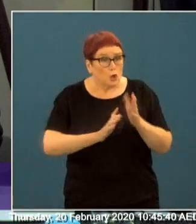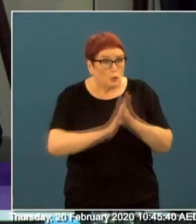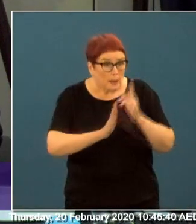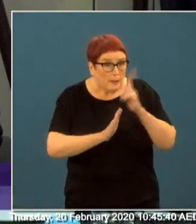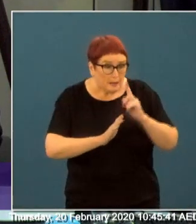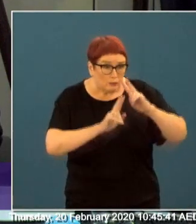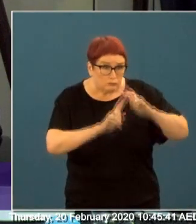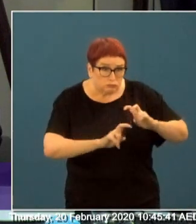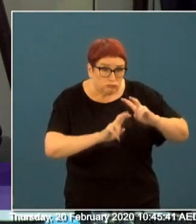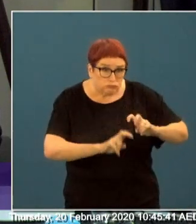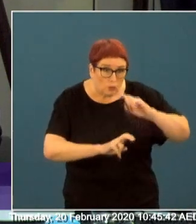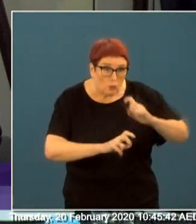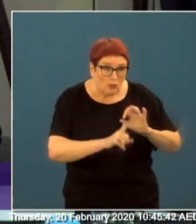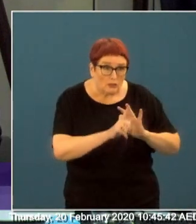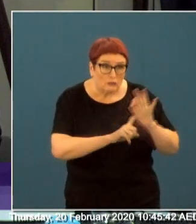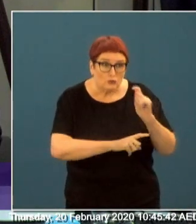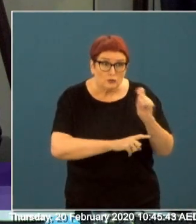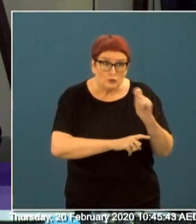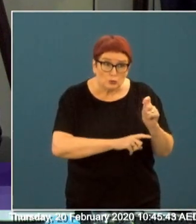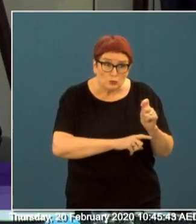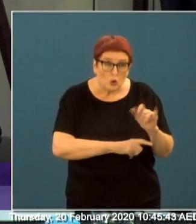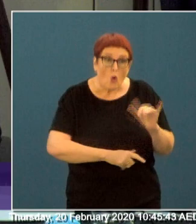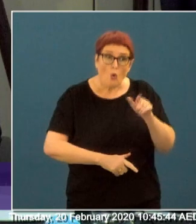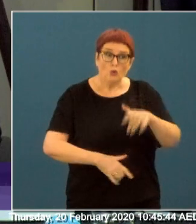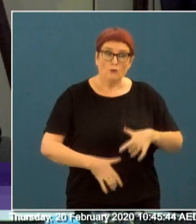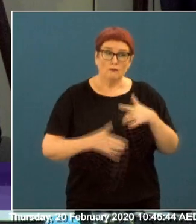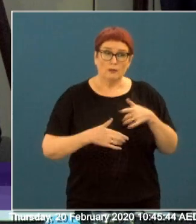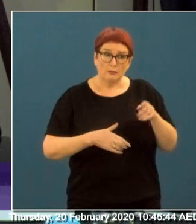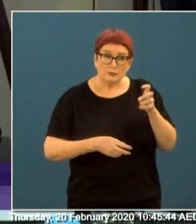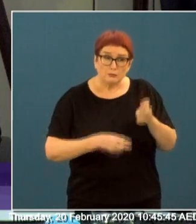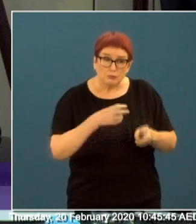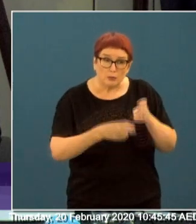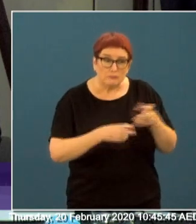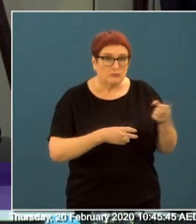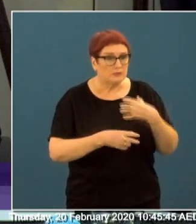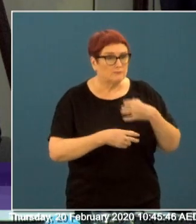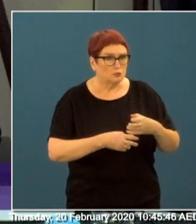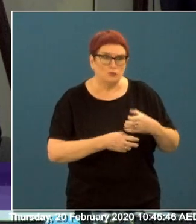Or is it an issue that requires a lot more work and resources?